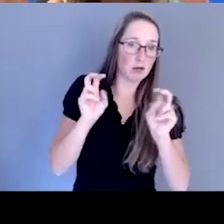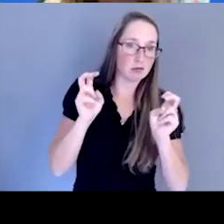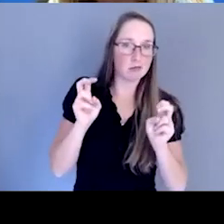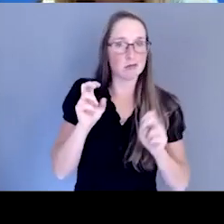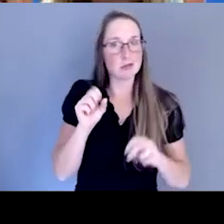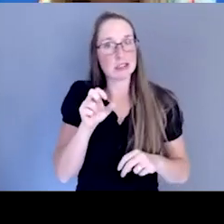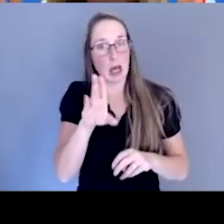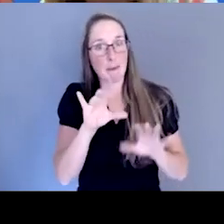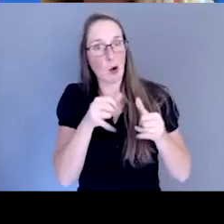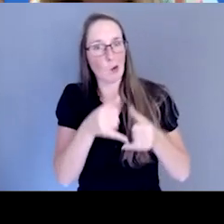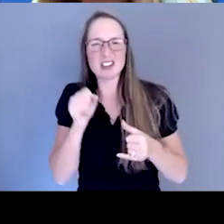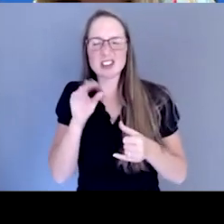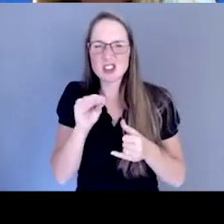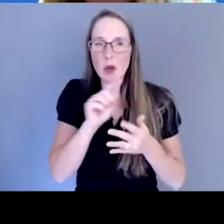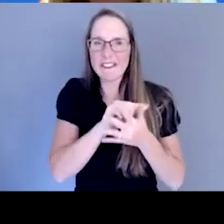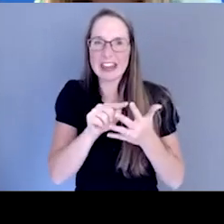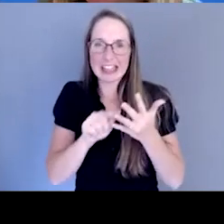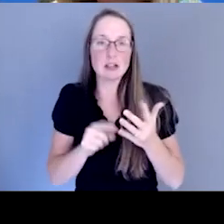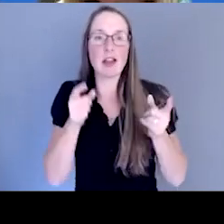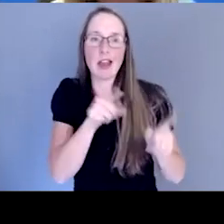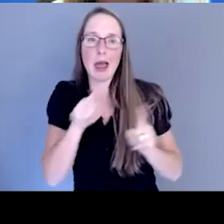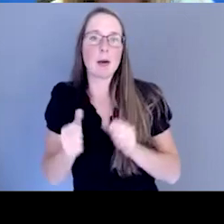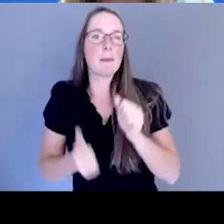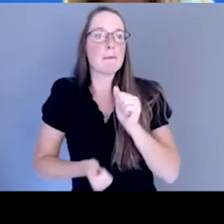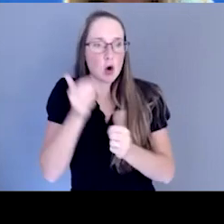Those are the ones that occur most frequently.